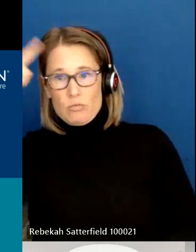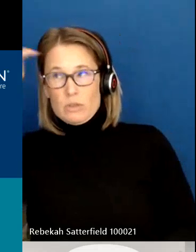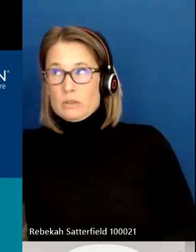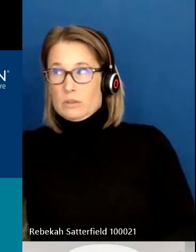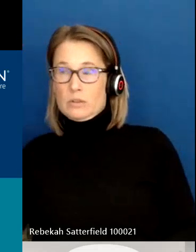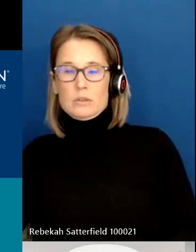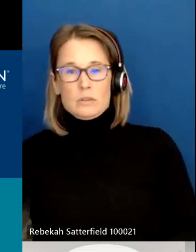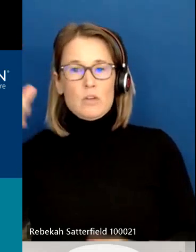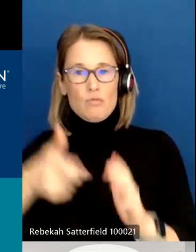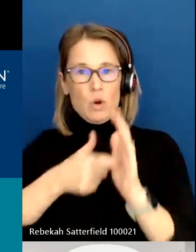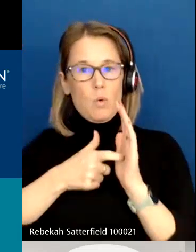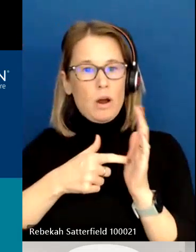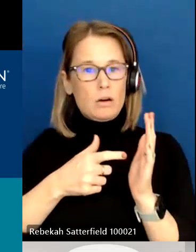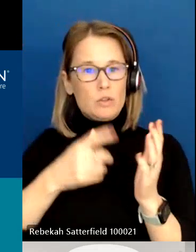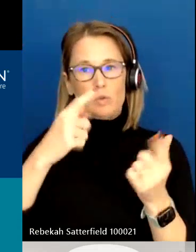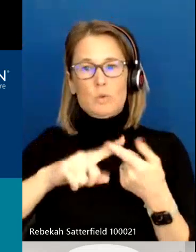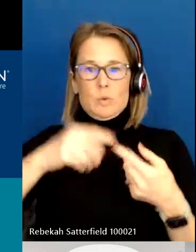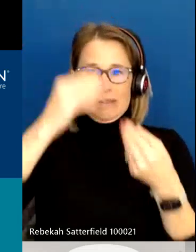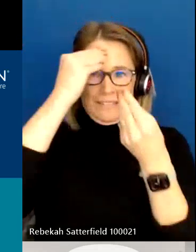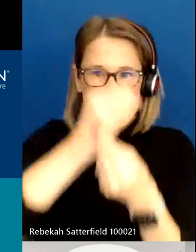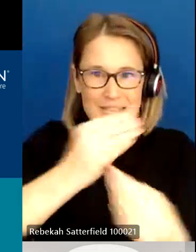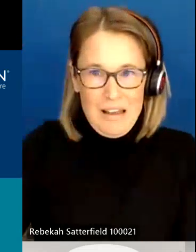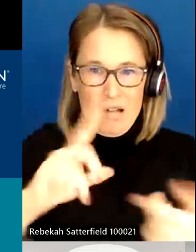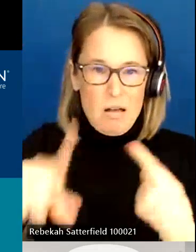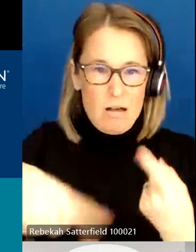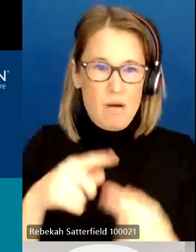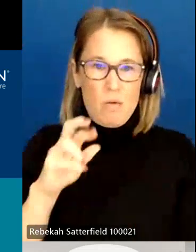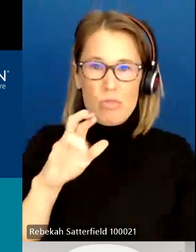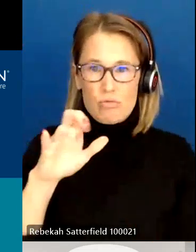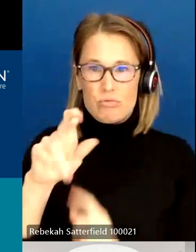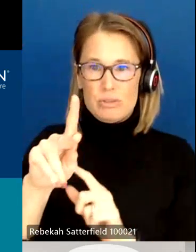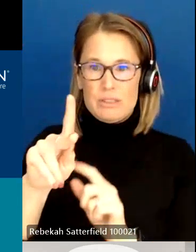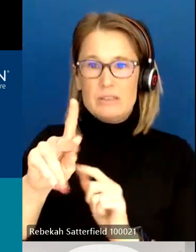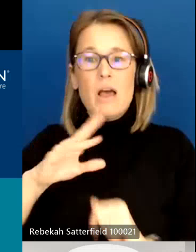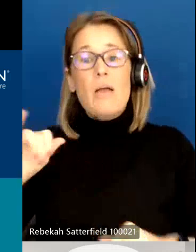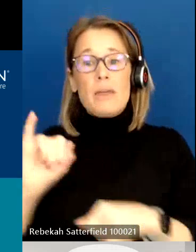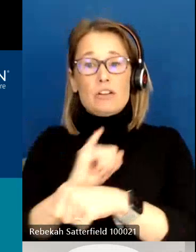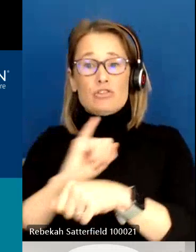the risks and there's a push in the industry to require something like a nutrition label a fact